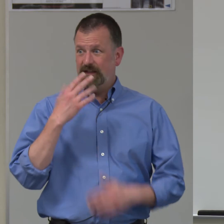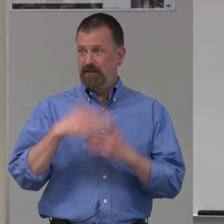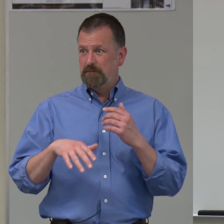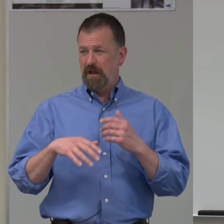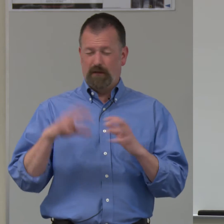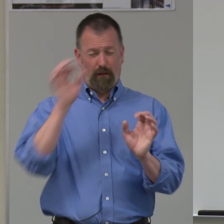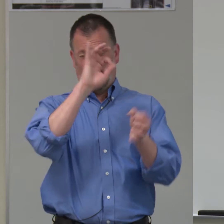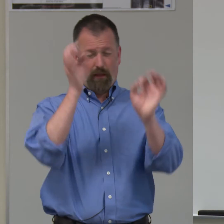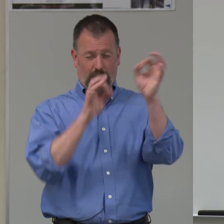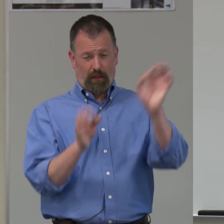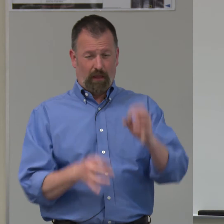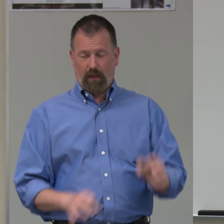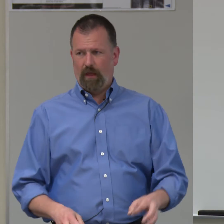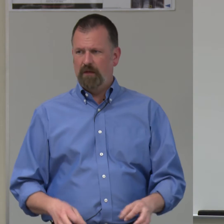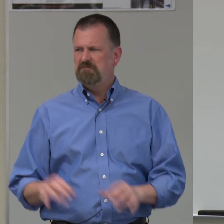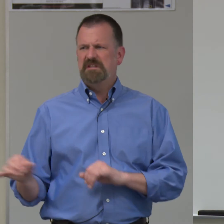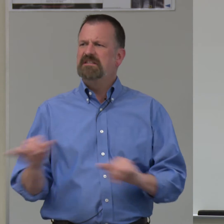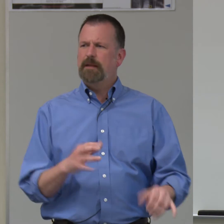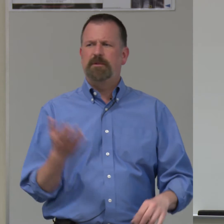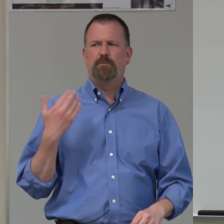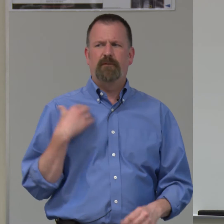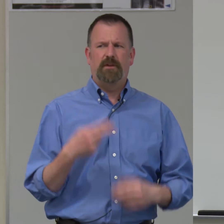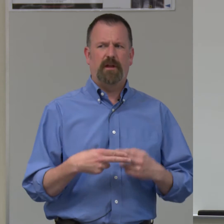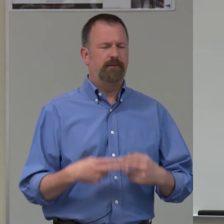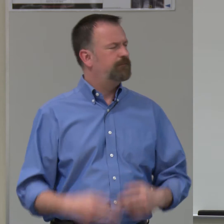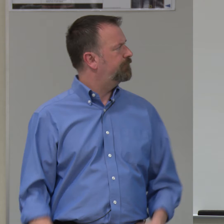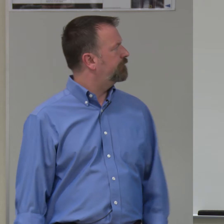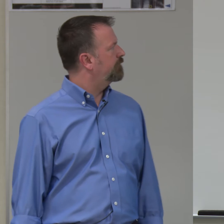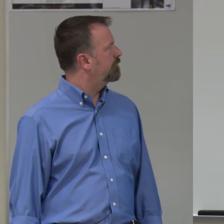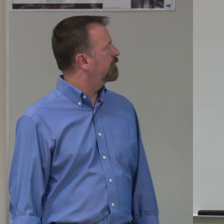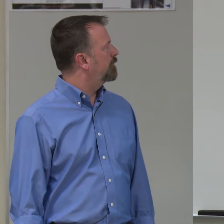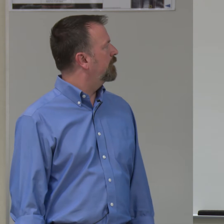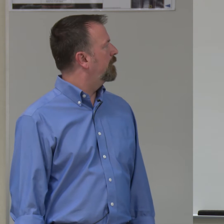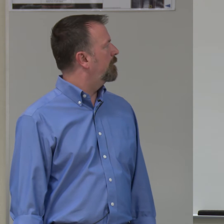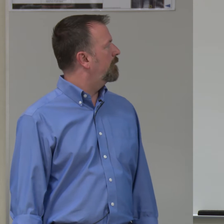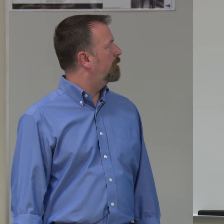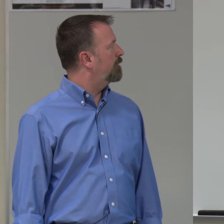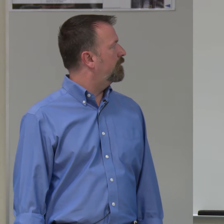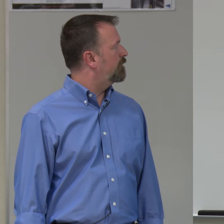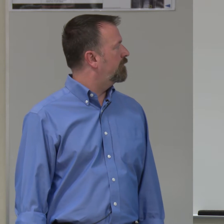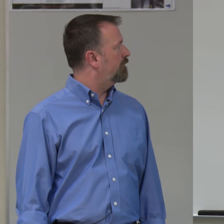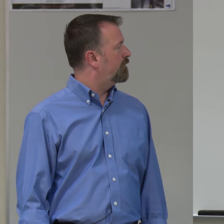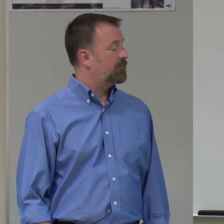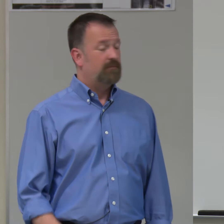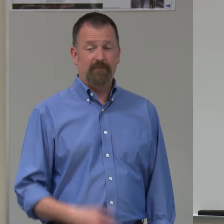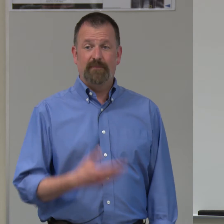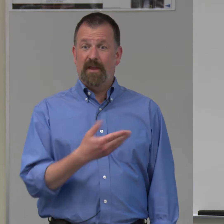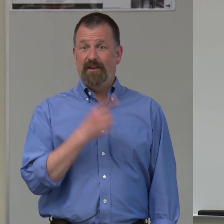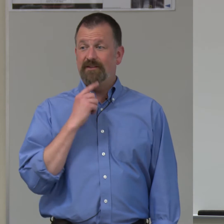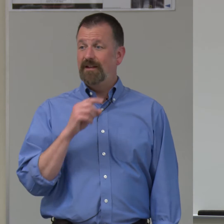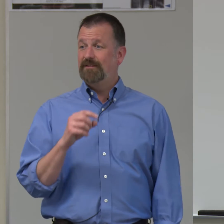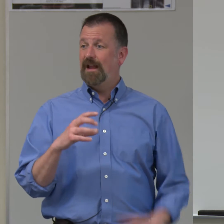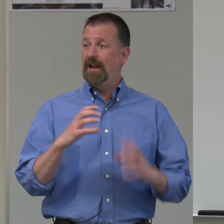chaotic vessels as we've seen in previous slides. However, we've taken the cell line-- It's a cell line.